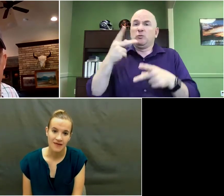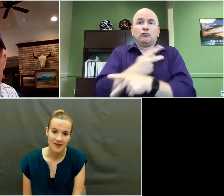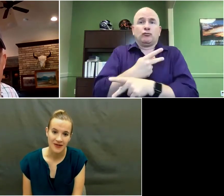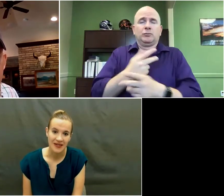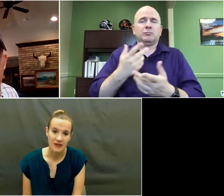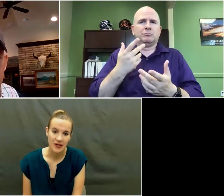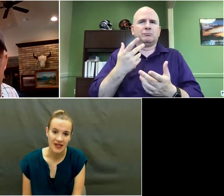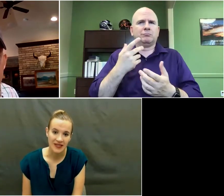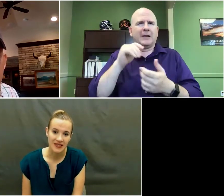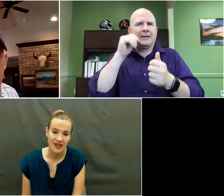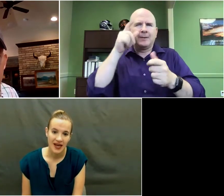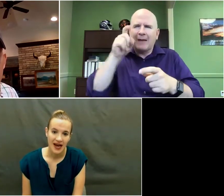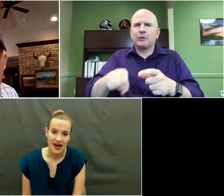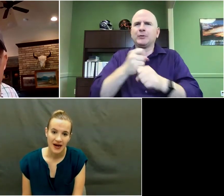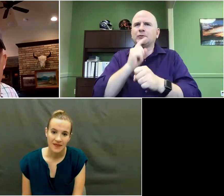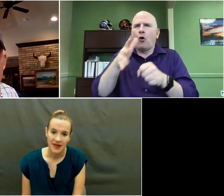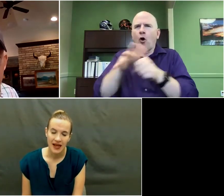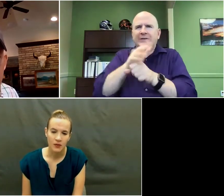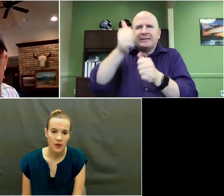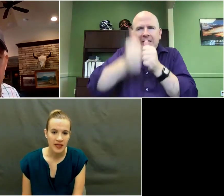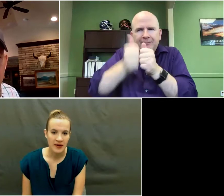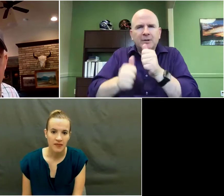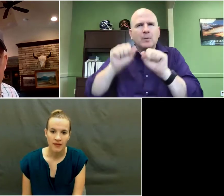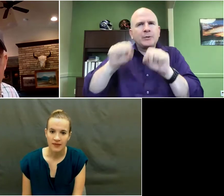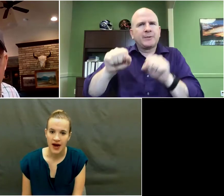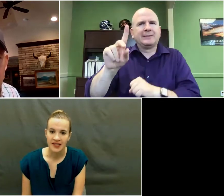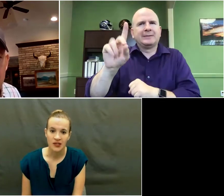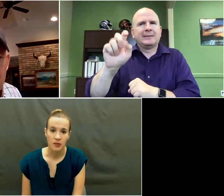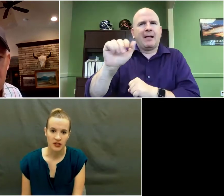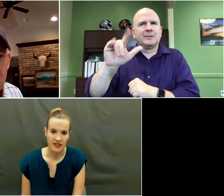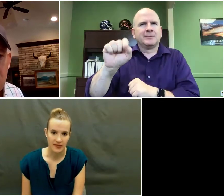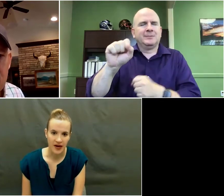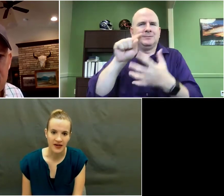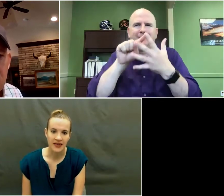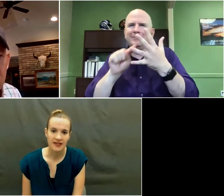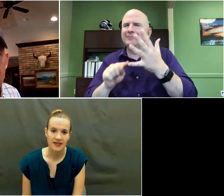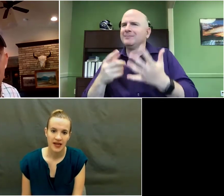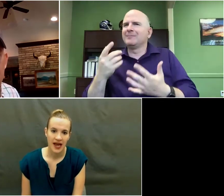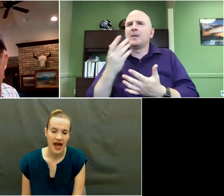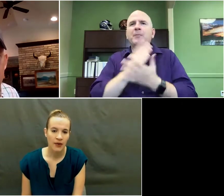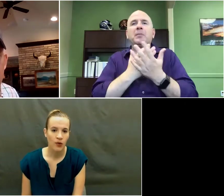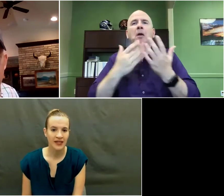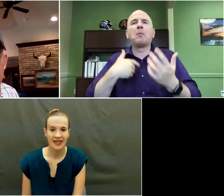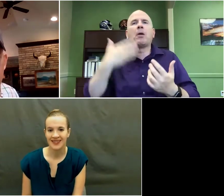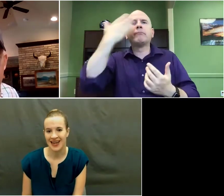altering experience. It really brought my mind to emergency preparedness and how important it is not